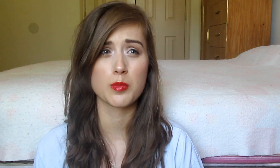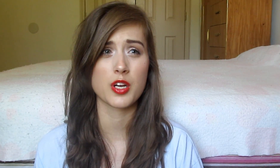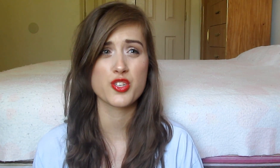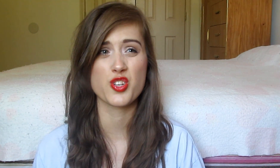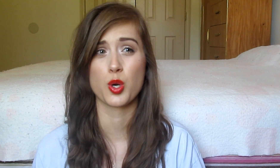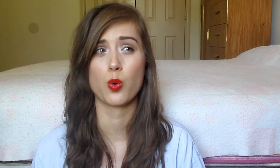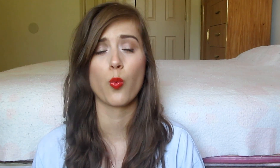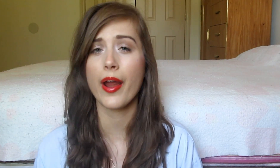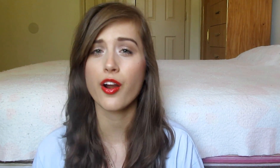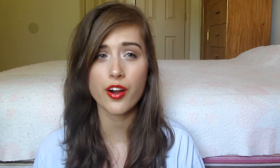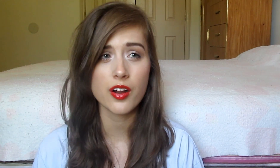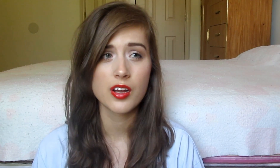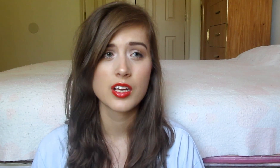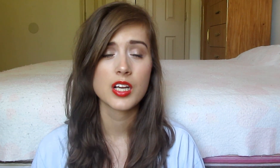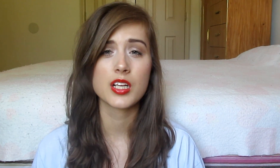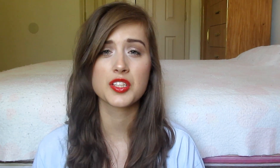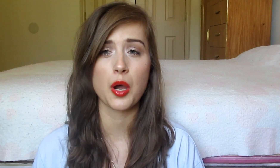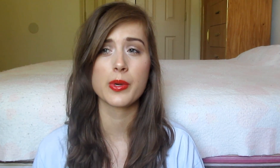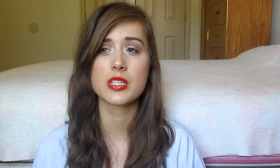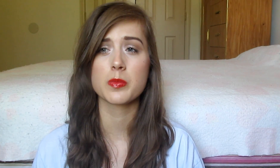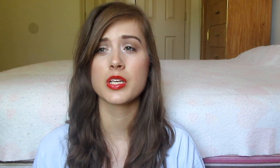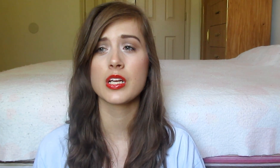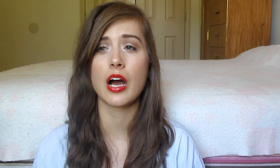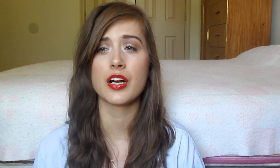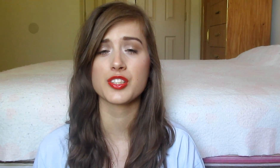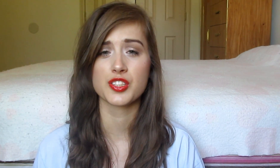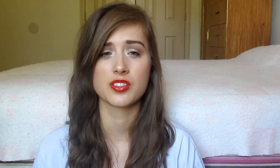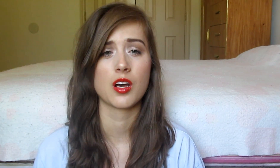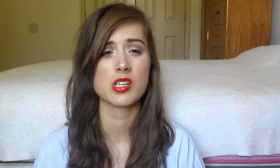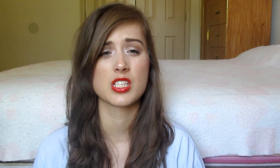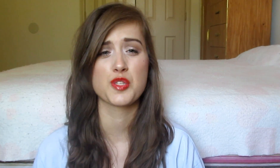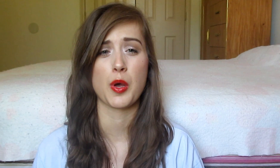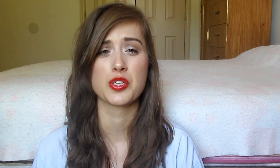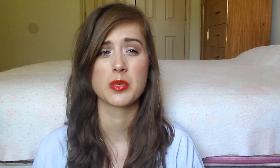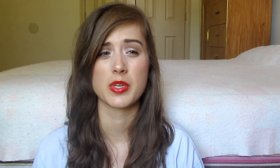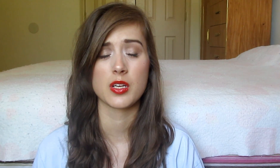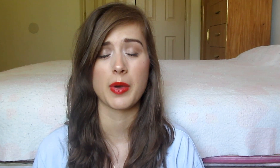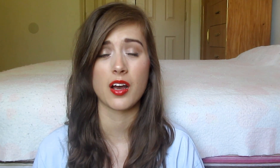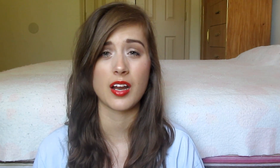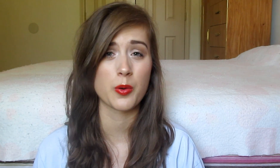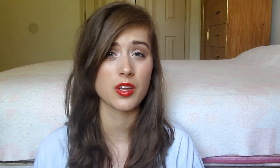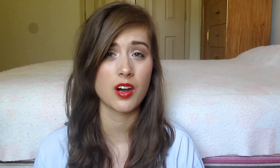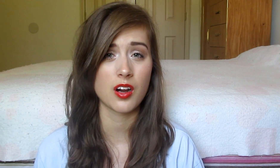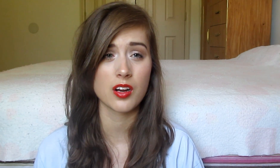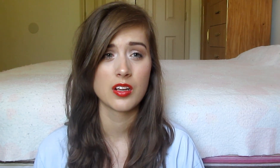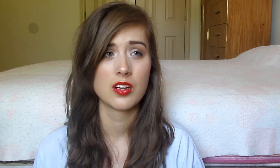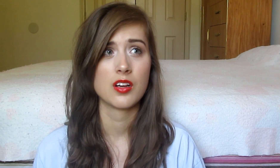I’m not sure where it’s going to be. I just know it’s supposed to be an hour long.